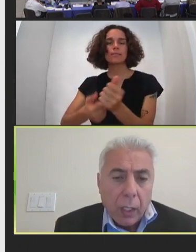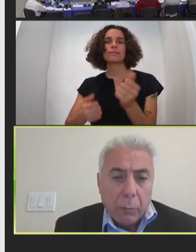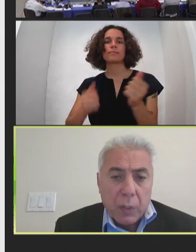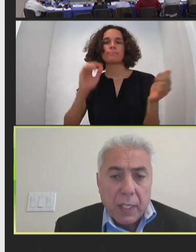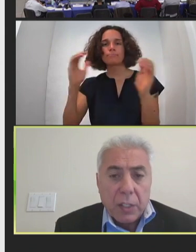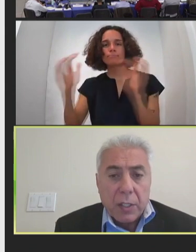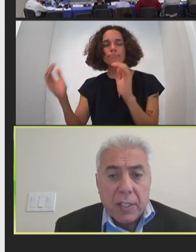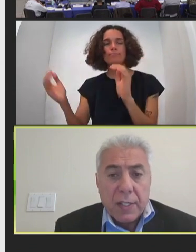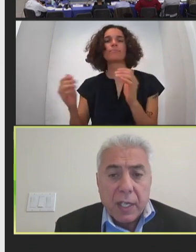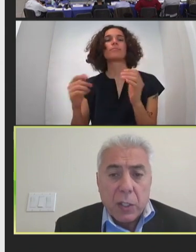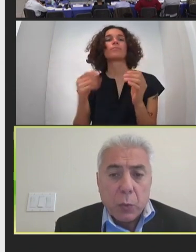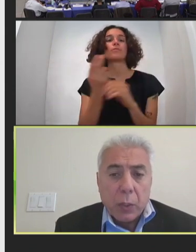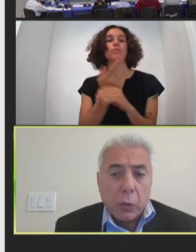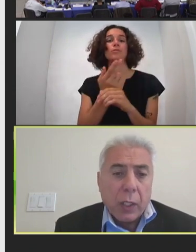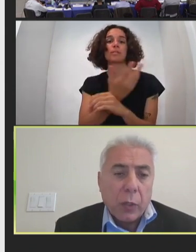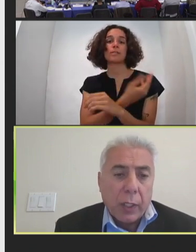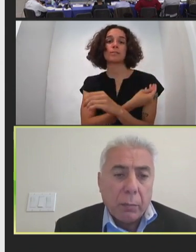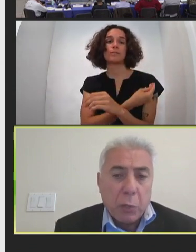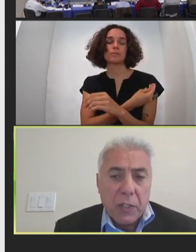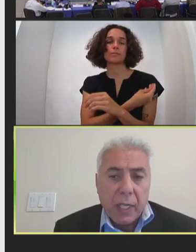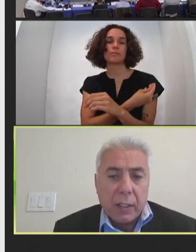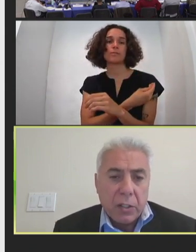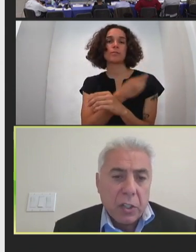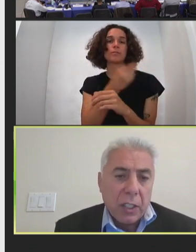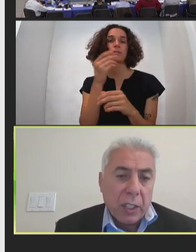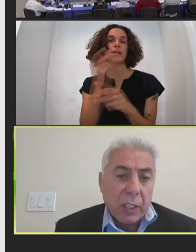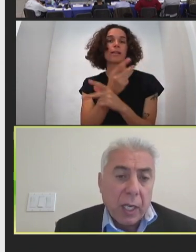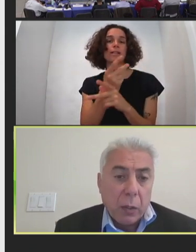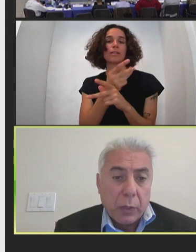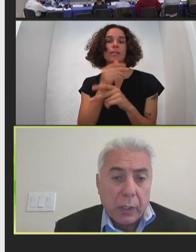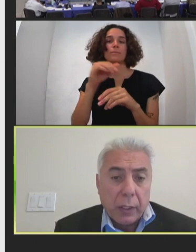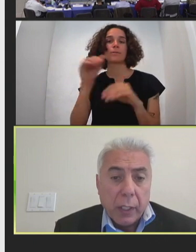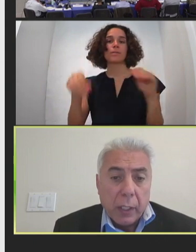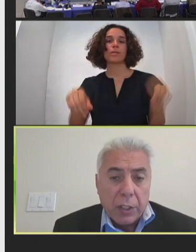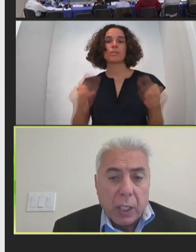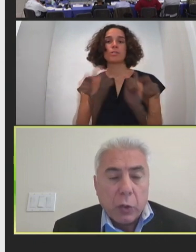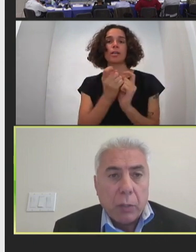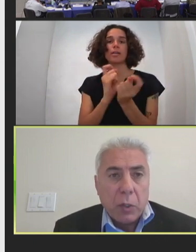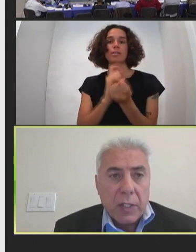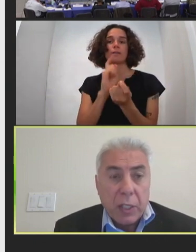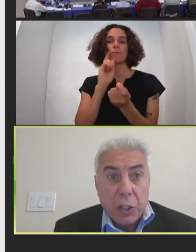immunization registry as well to calculate the percentage change in county childhood immunization